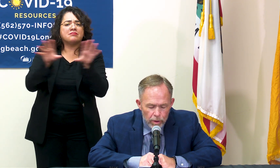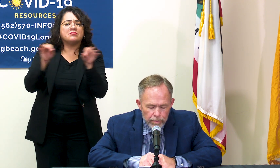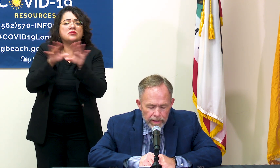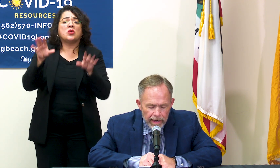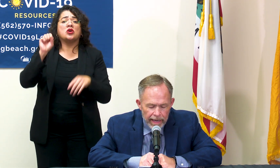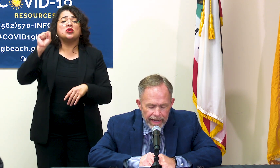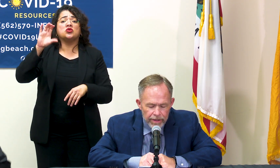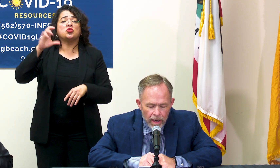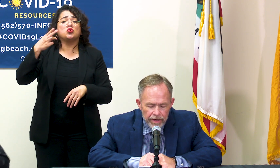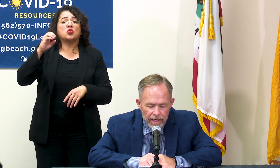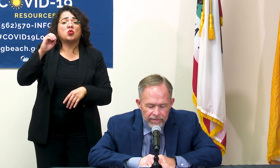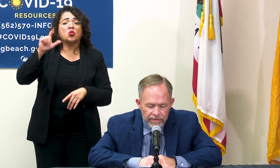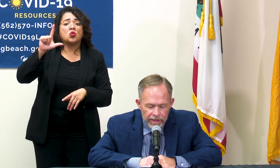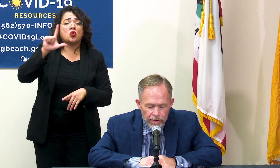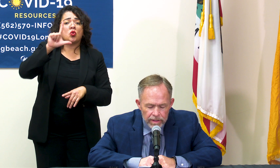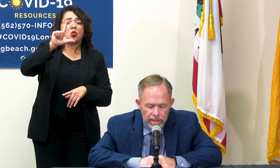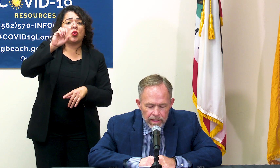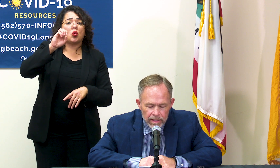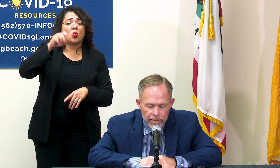Loop and online videos in the coming days.